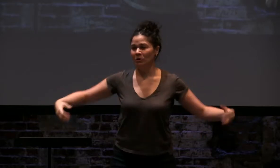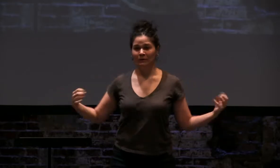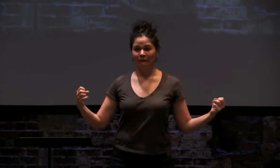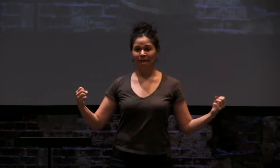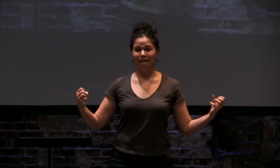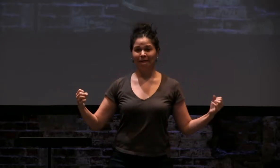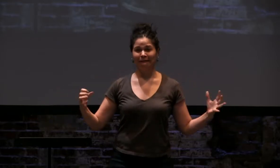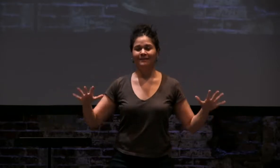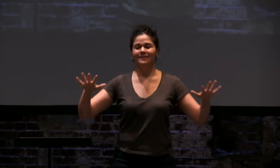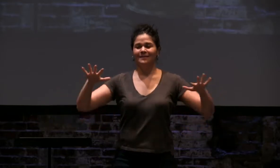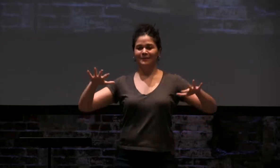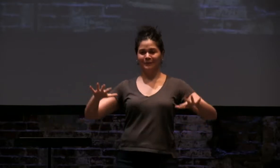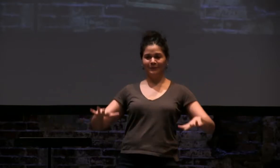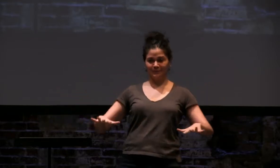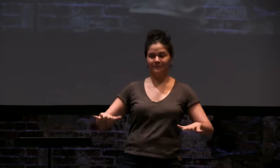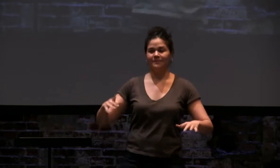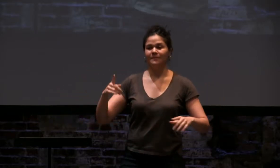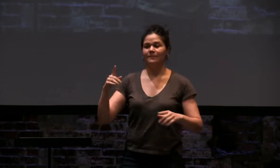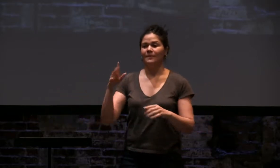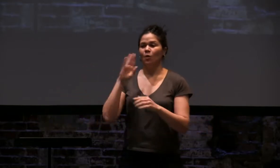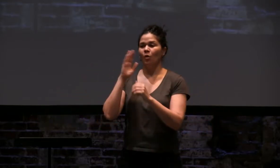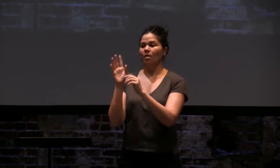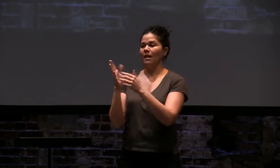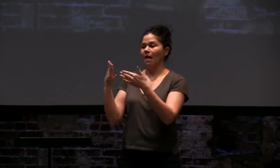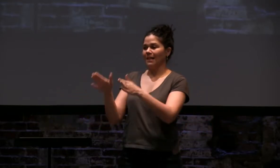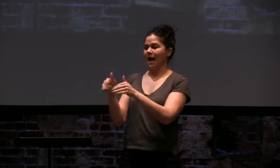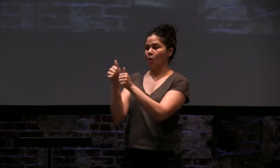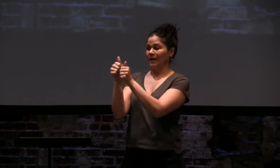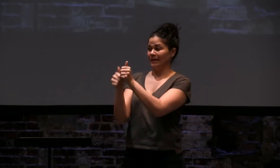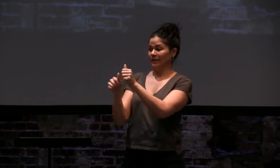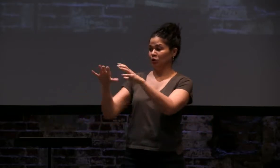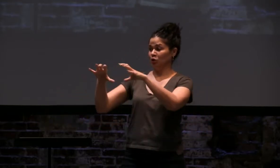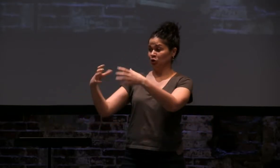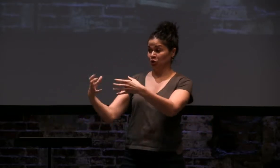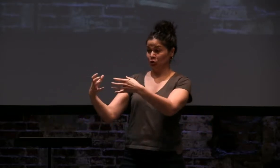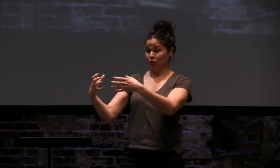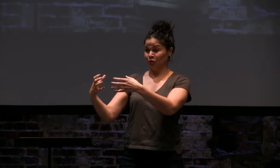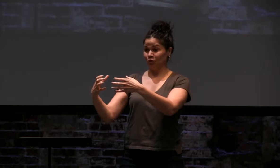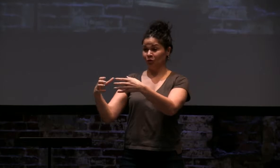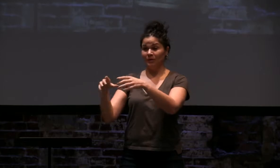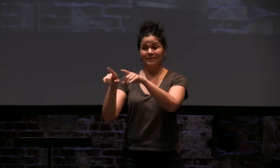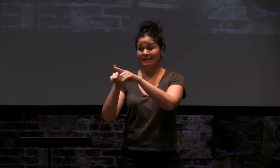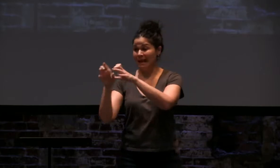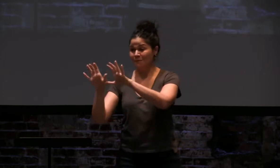I know time is short. We are starting to feel the pressure. That's okay, let's stay loose.